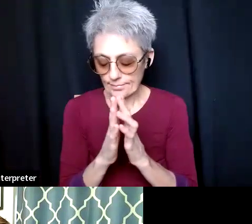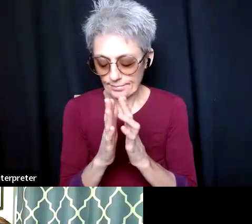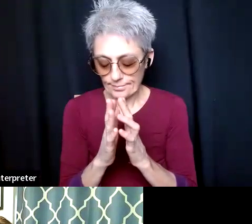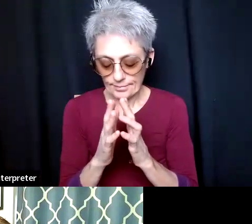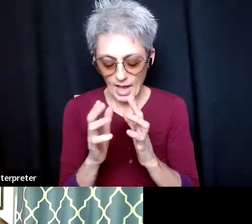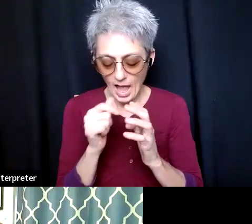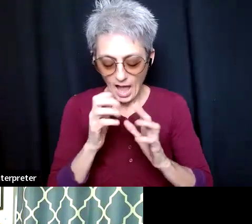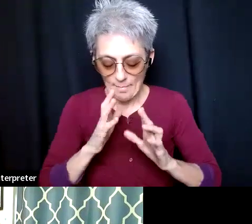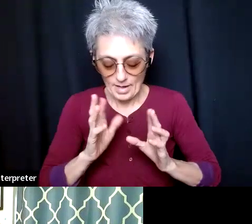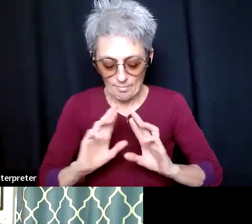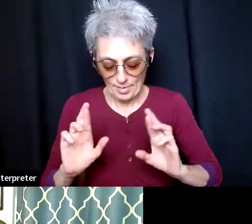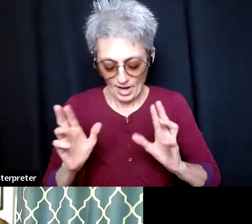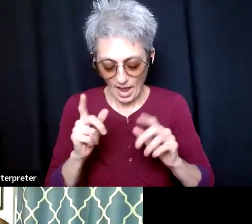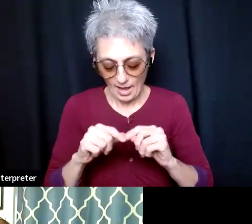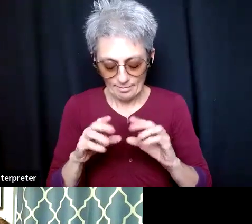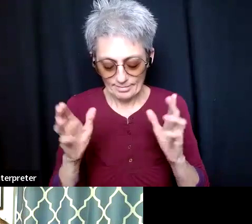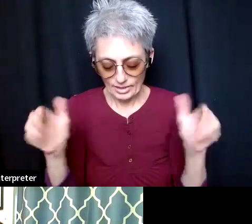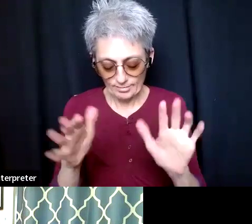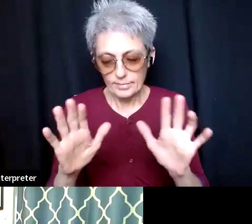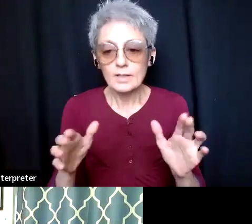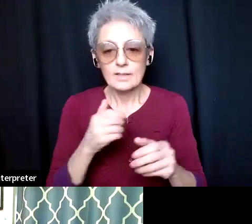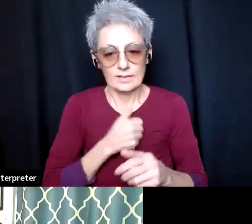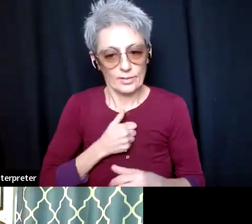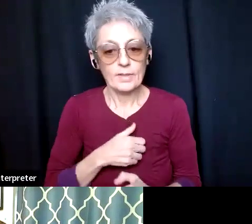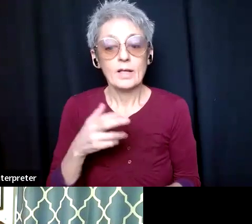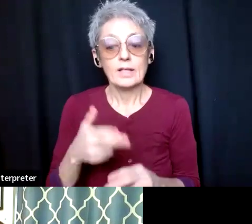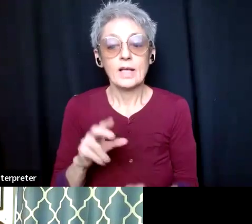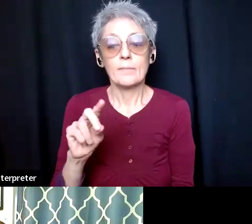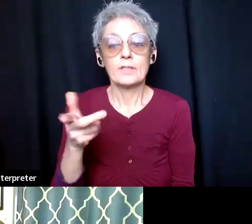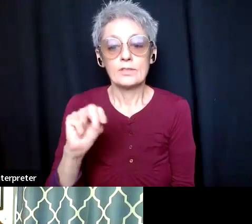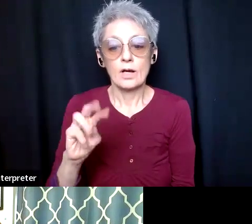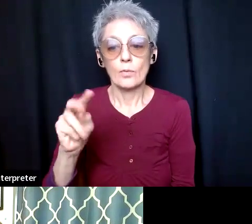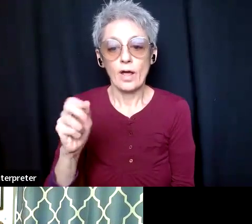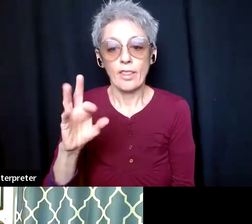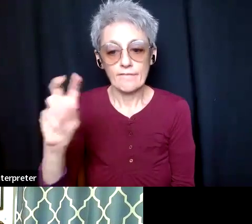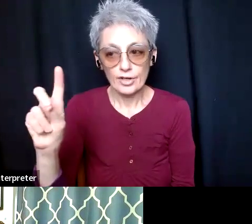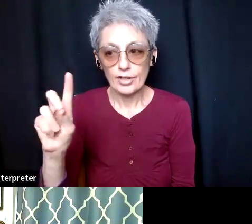leading the research group on dynamics of attention at the University of Lubeck in Germany.